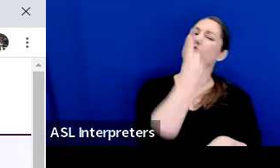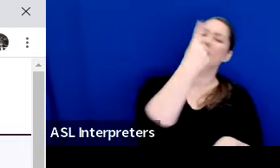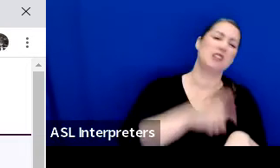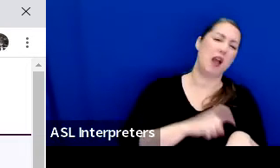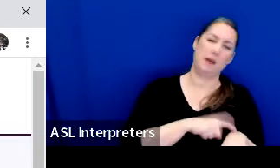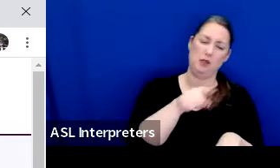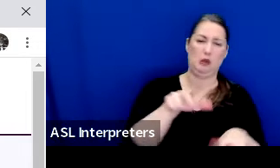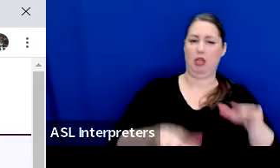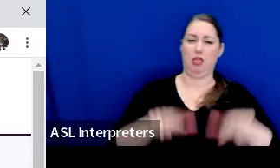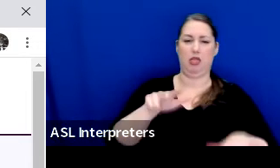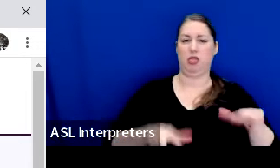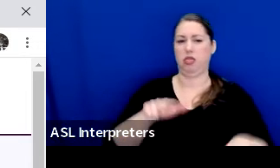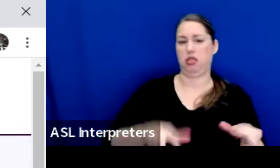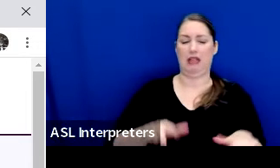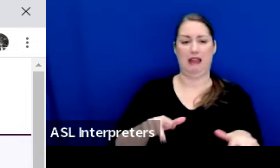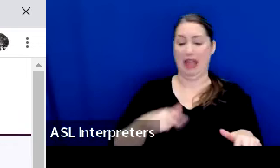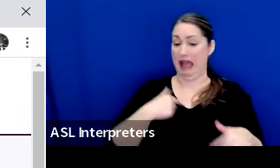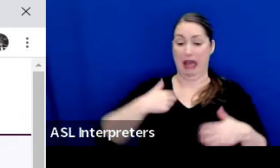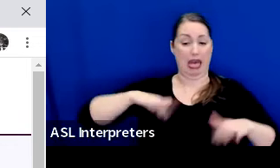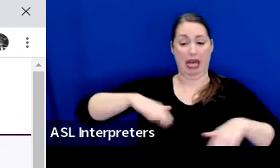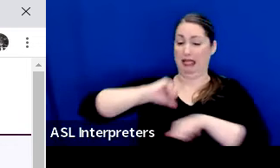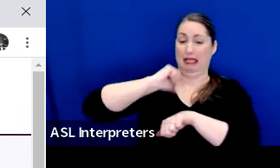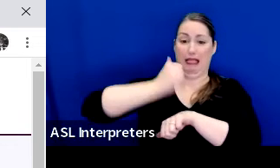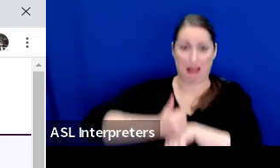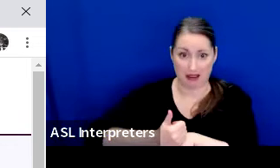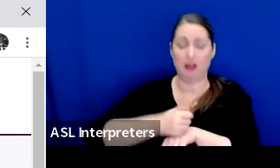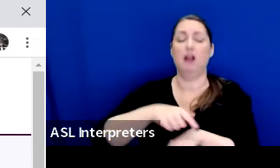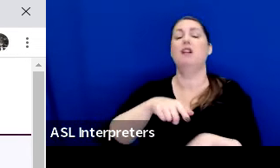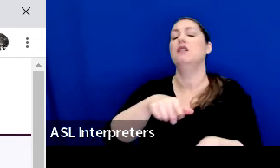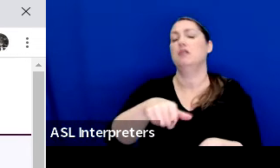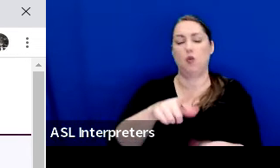Before you even start doing the math, this will show you how to use mouth again.